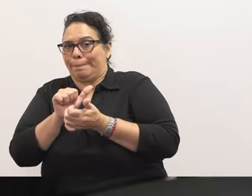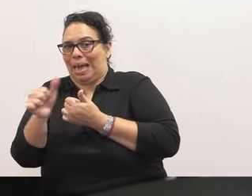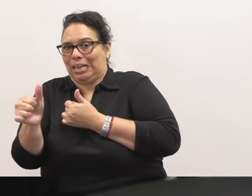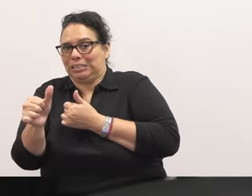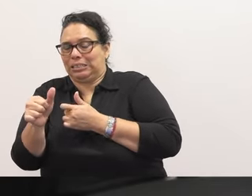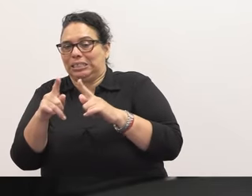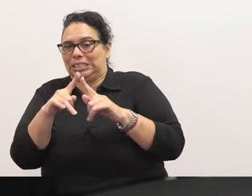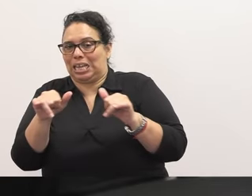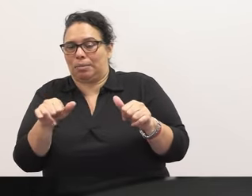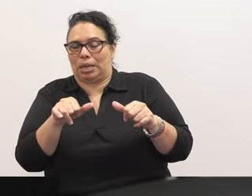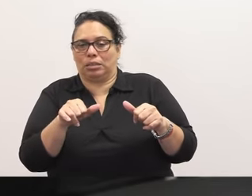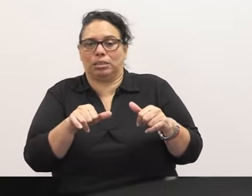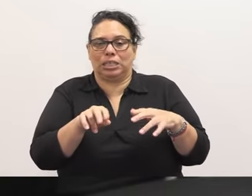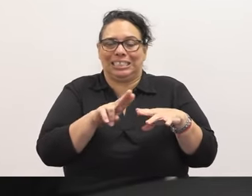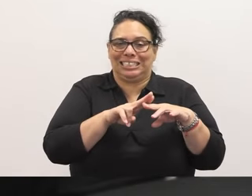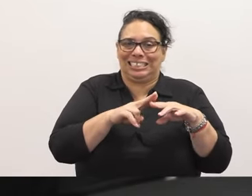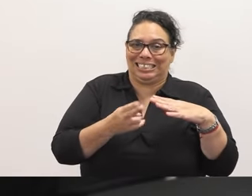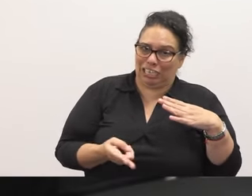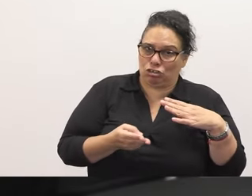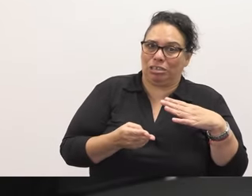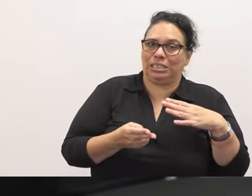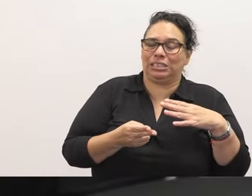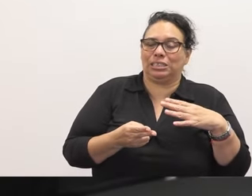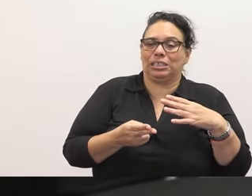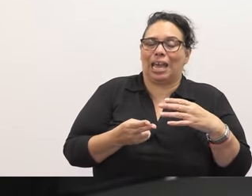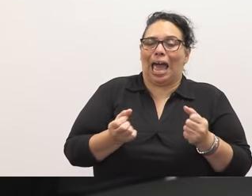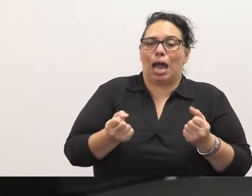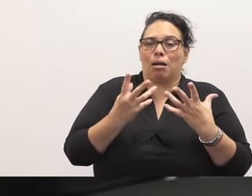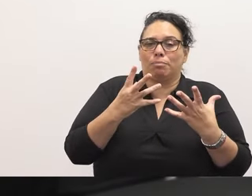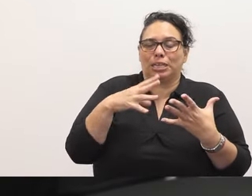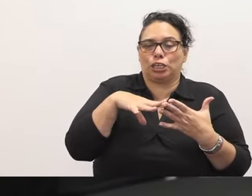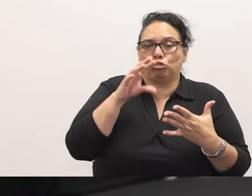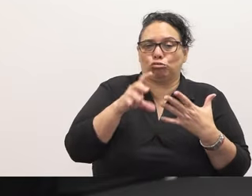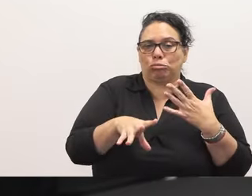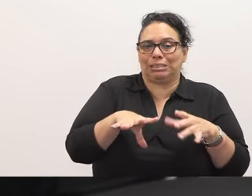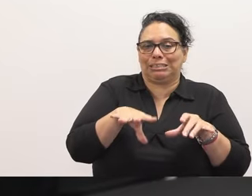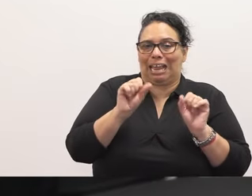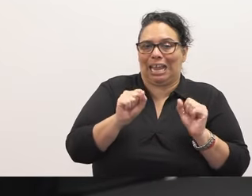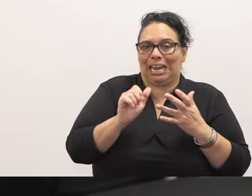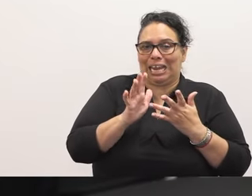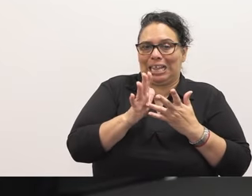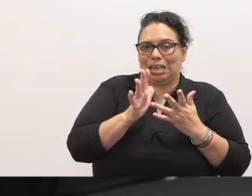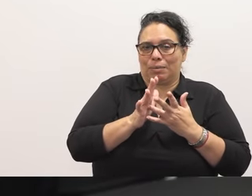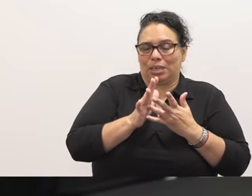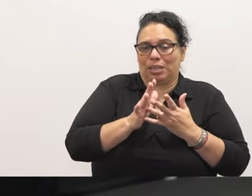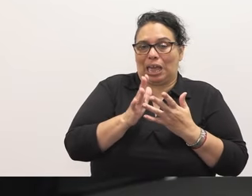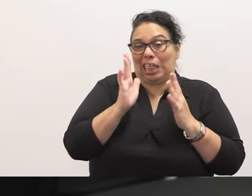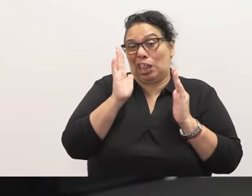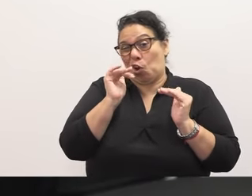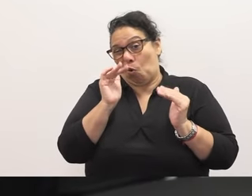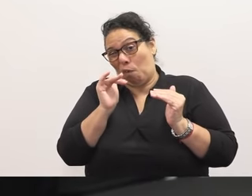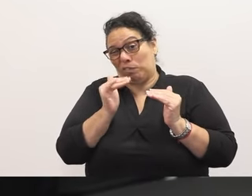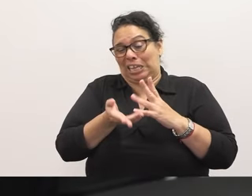decreasing the students that have to take it in ninth grade and then hopefully increasing the A to C rate in ninth grade as well.